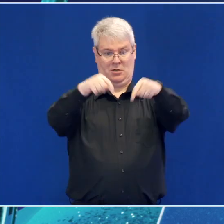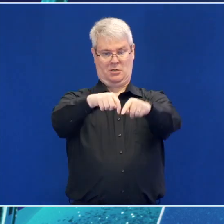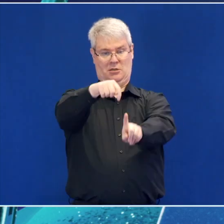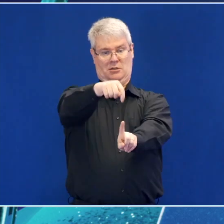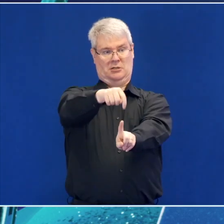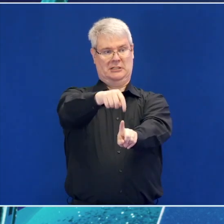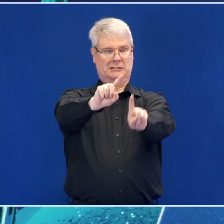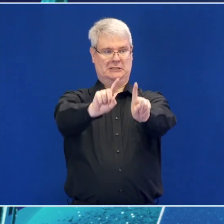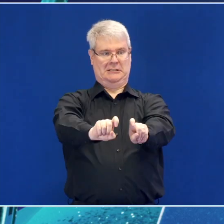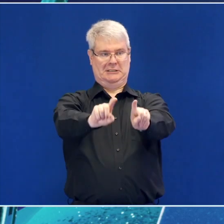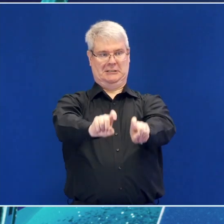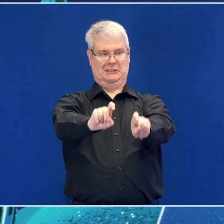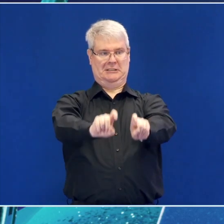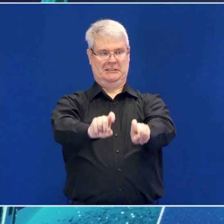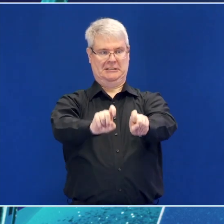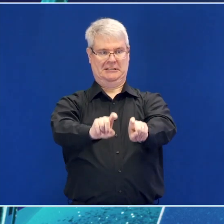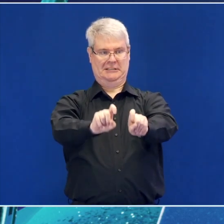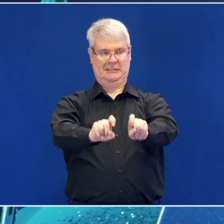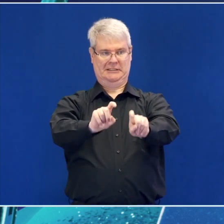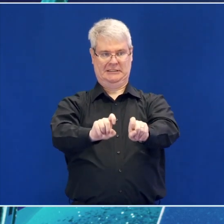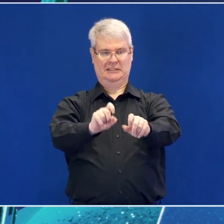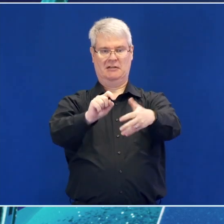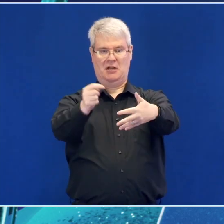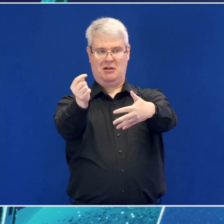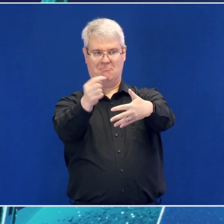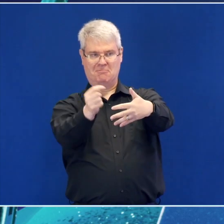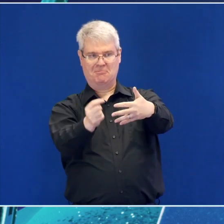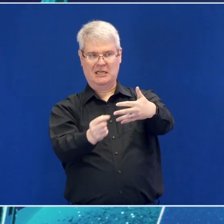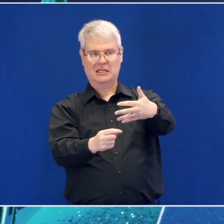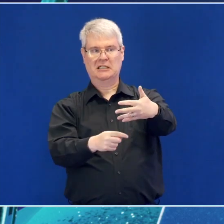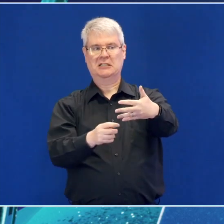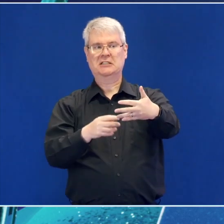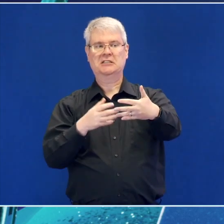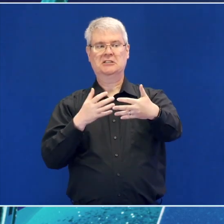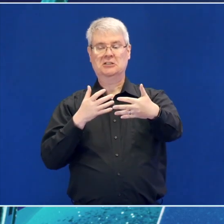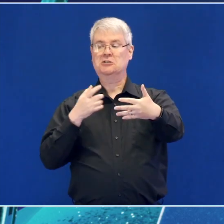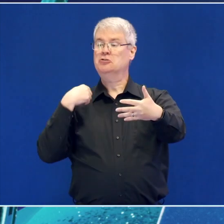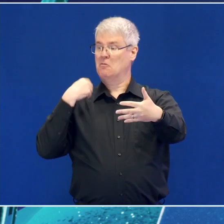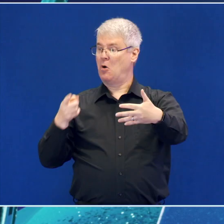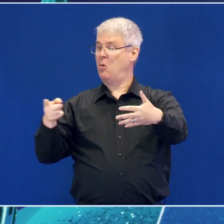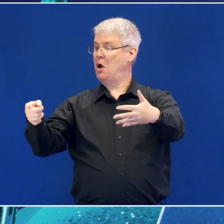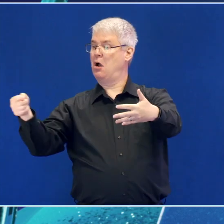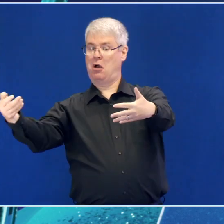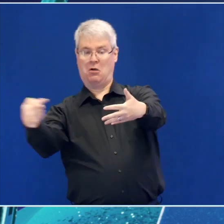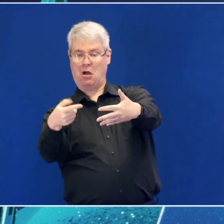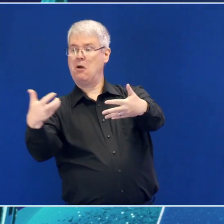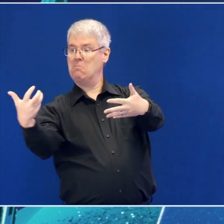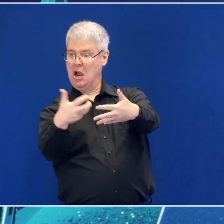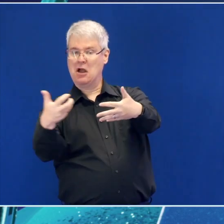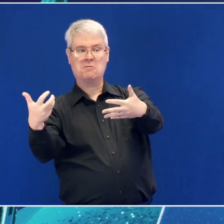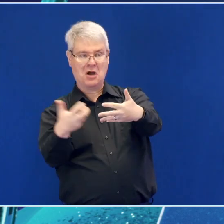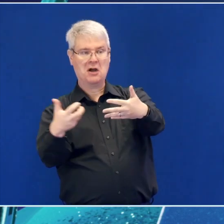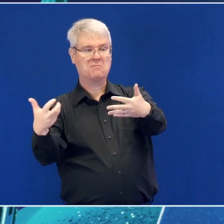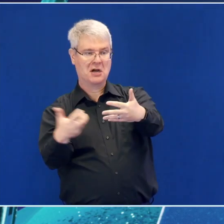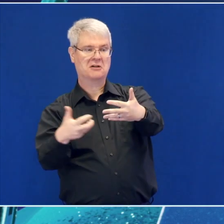they can do a decent job of improving the quality of that code overall. But one of the things that we found --